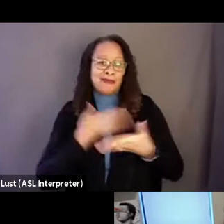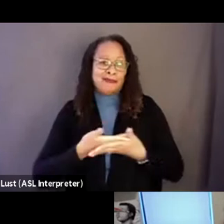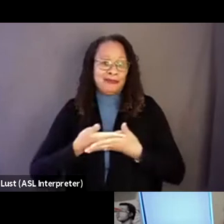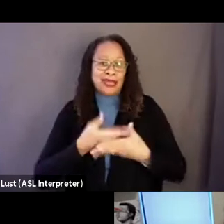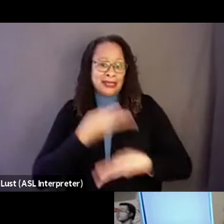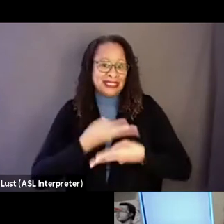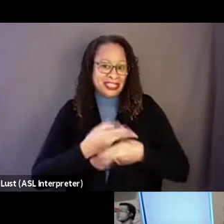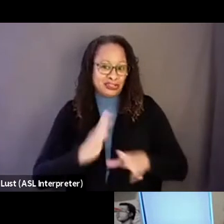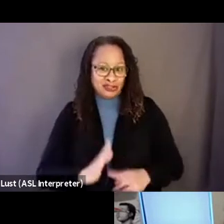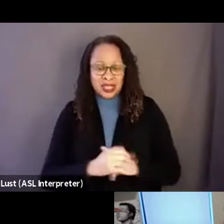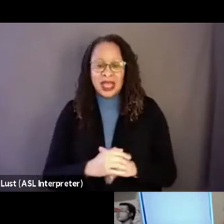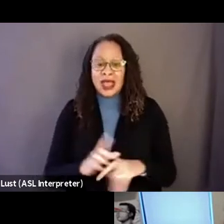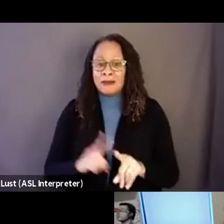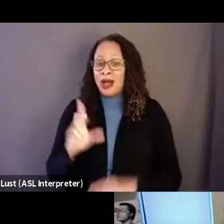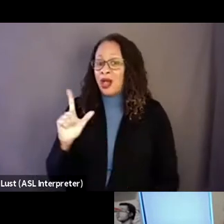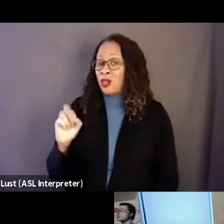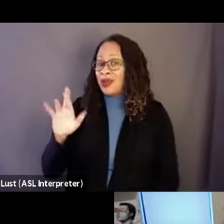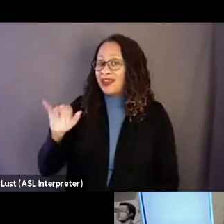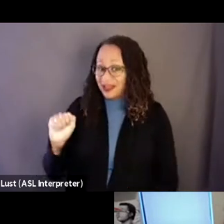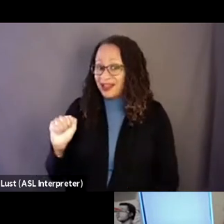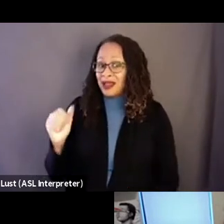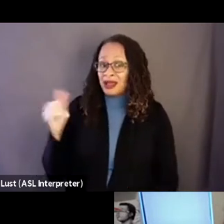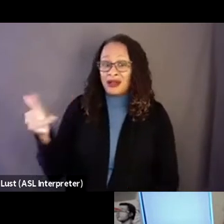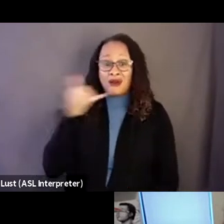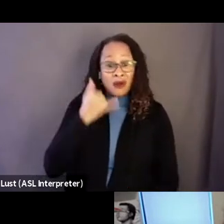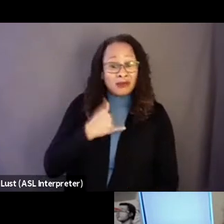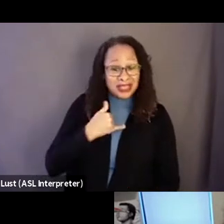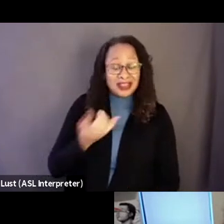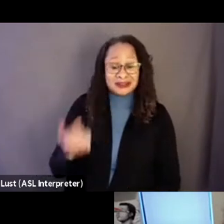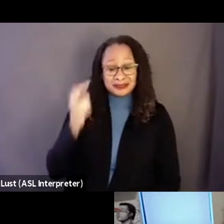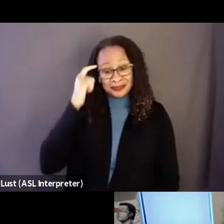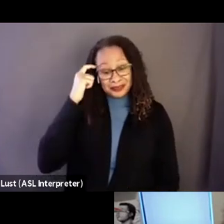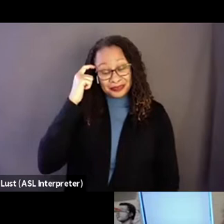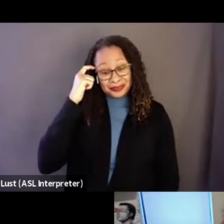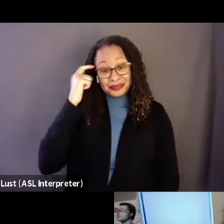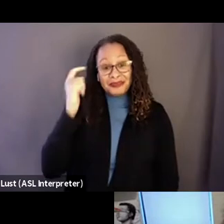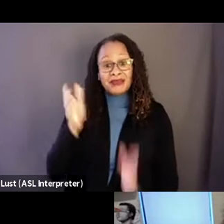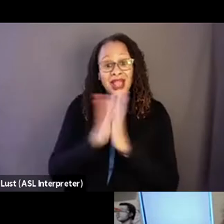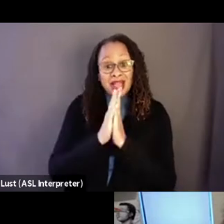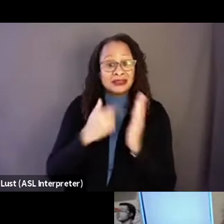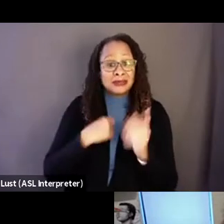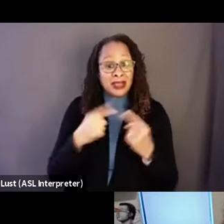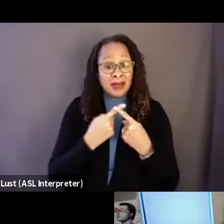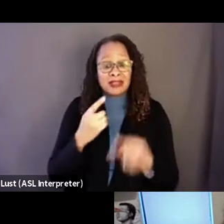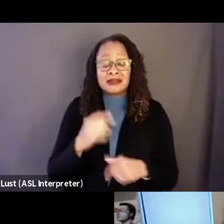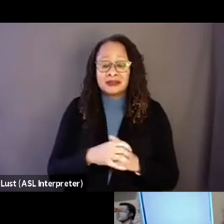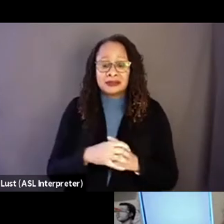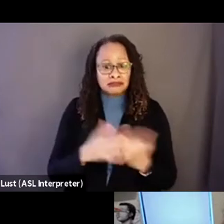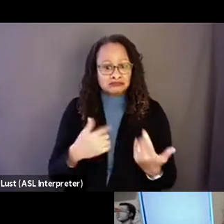and Loira called me and asked me about the would I be interested?